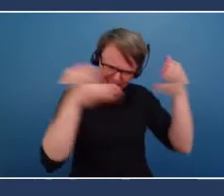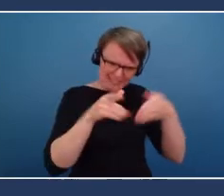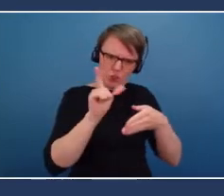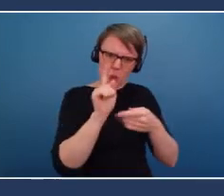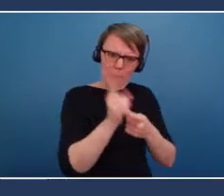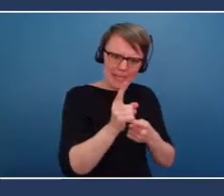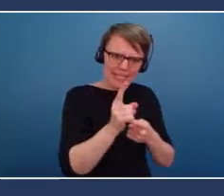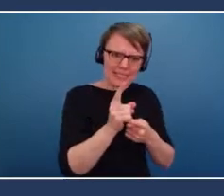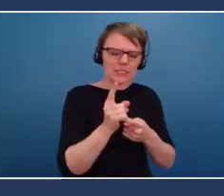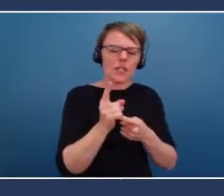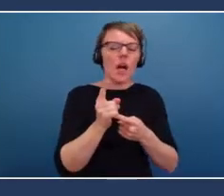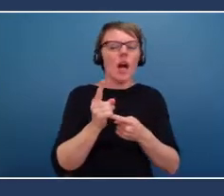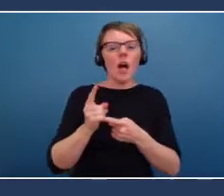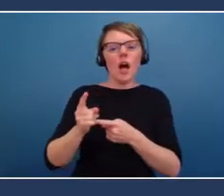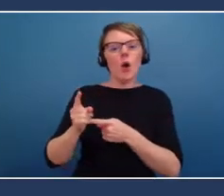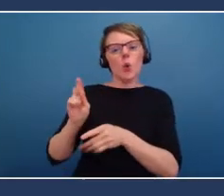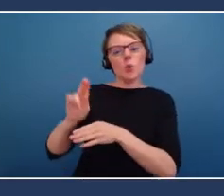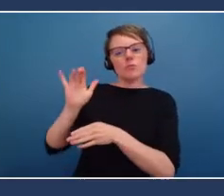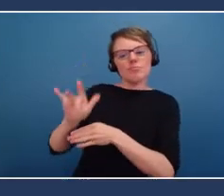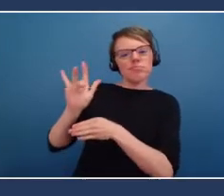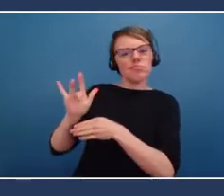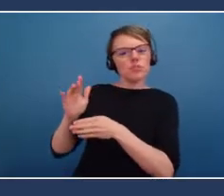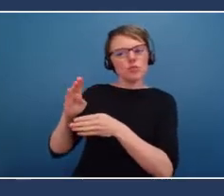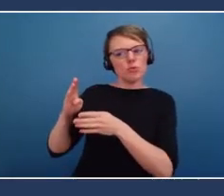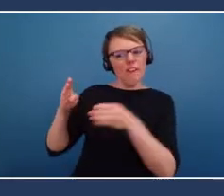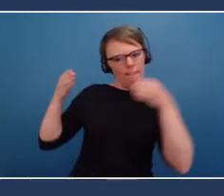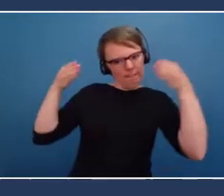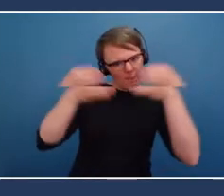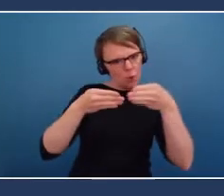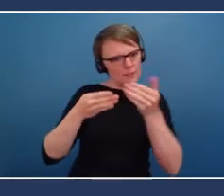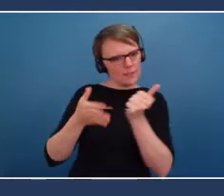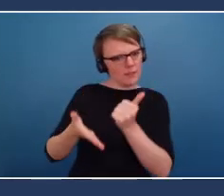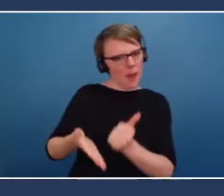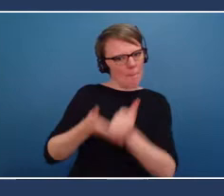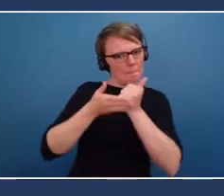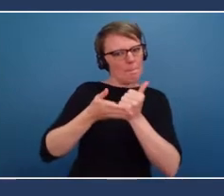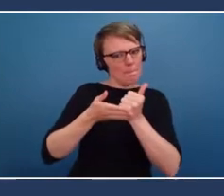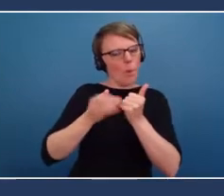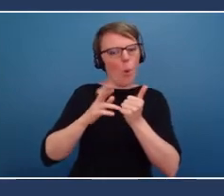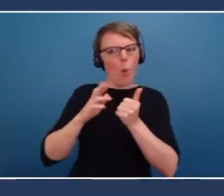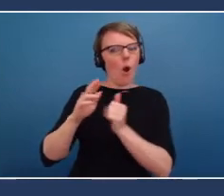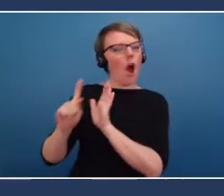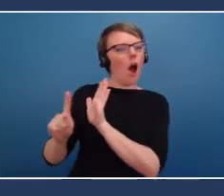a priority or an alarms-only mode allows you to create that focus space.